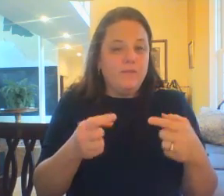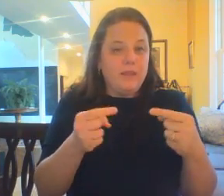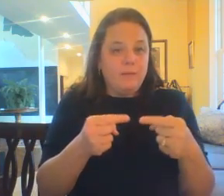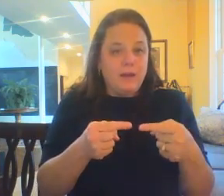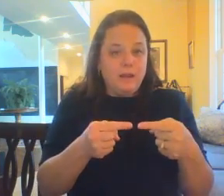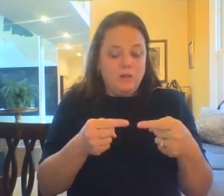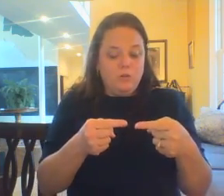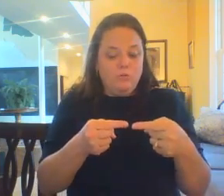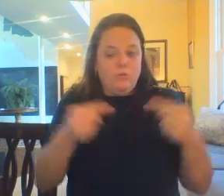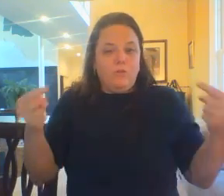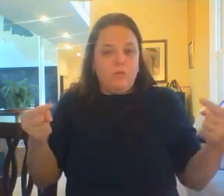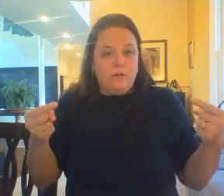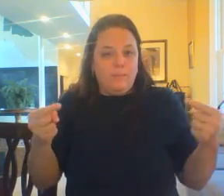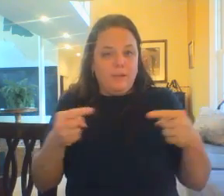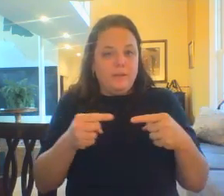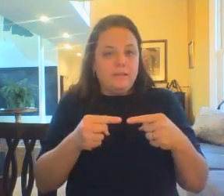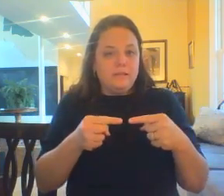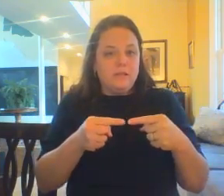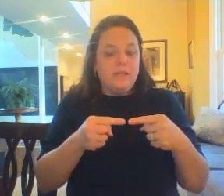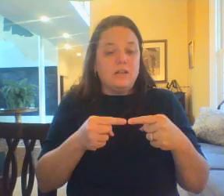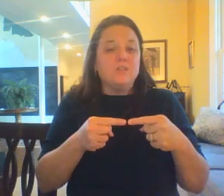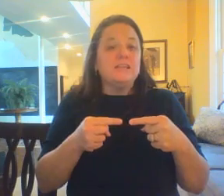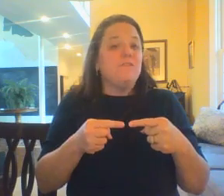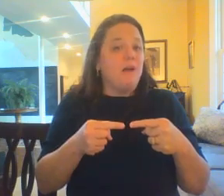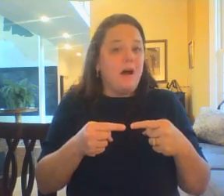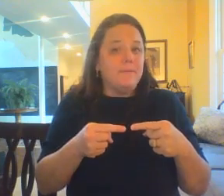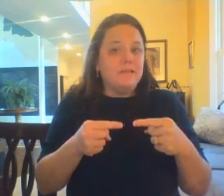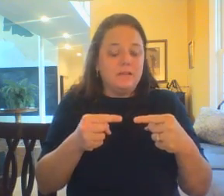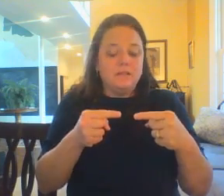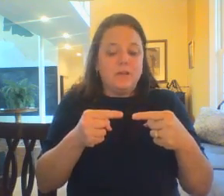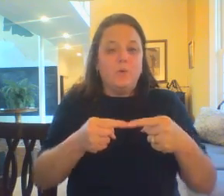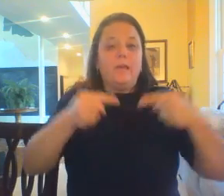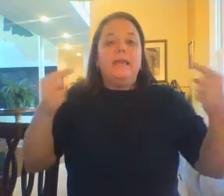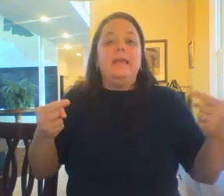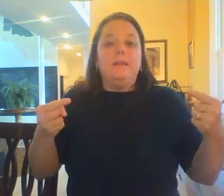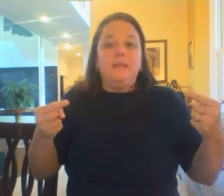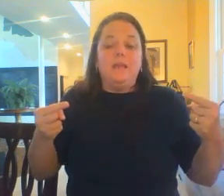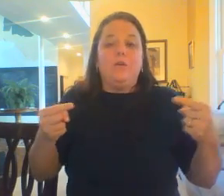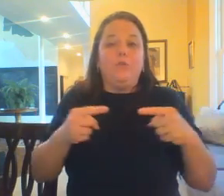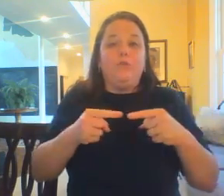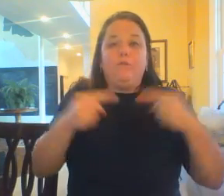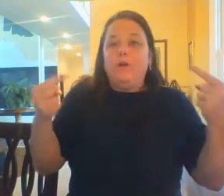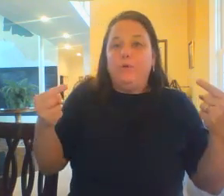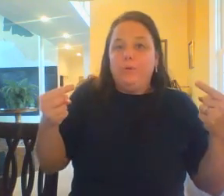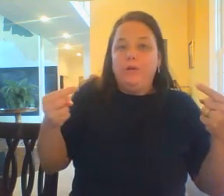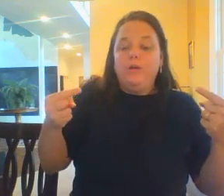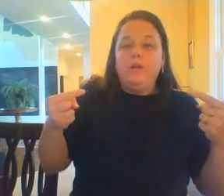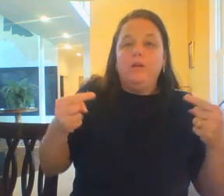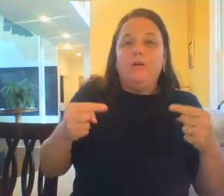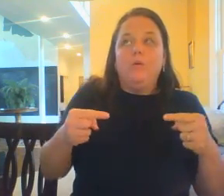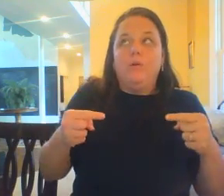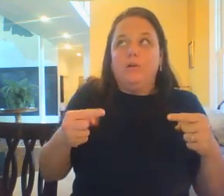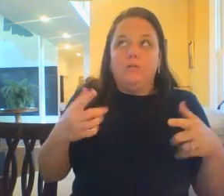thinking about it you but it's it's also